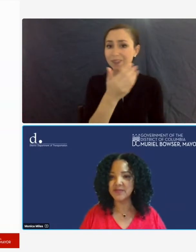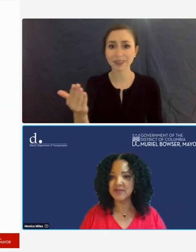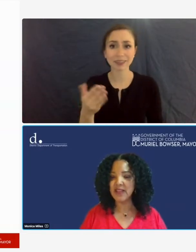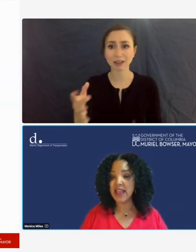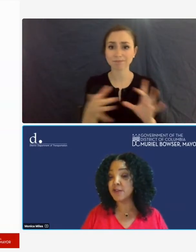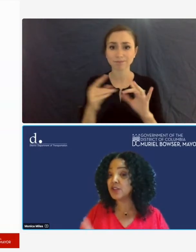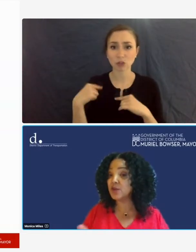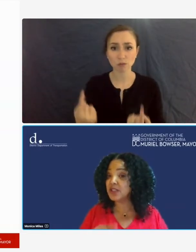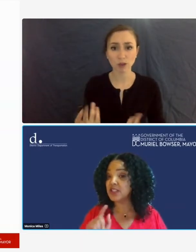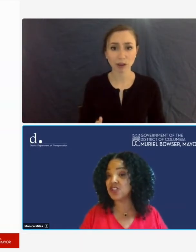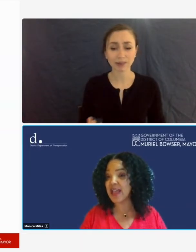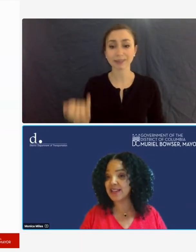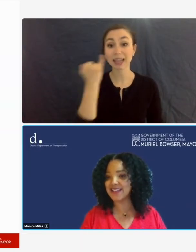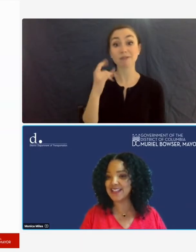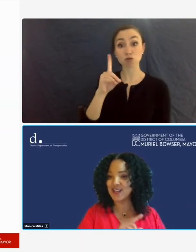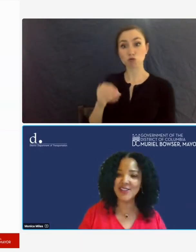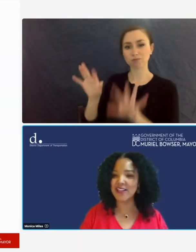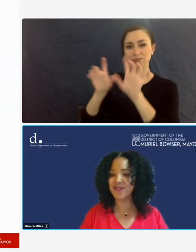and if you do put it in the chat because that's the only thing i can read